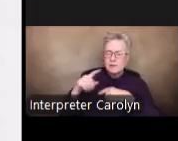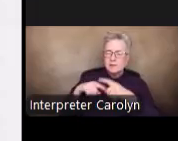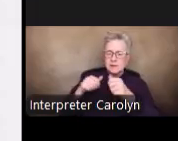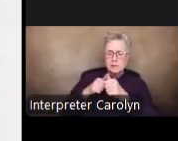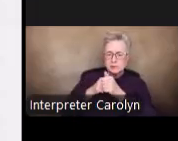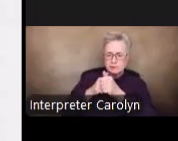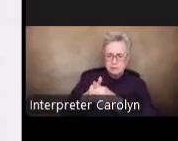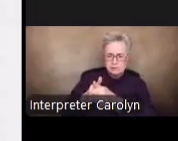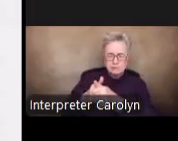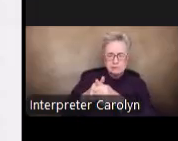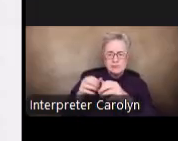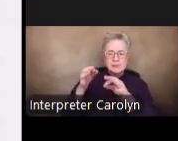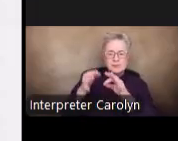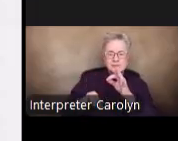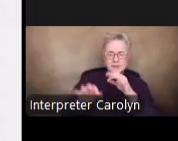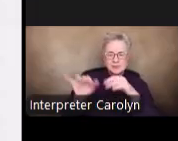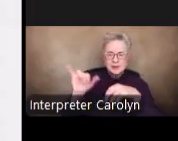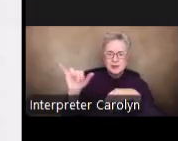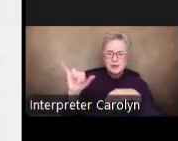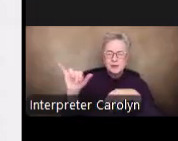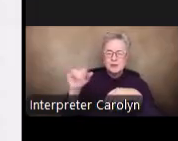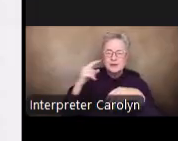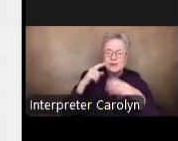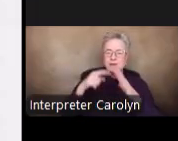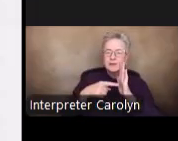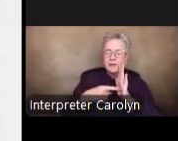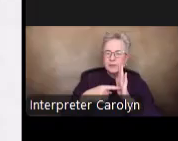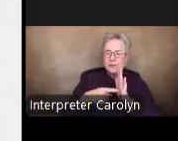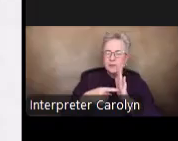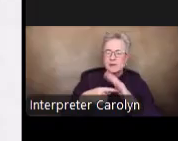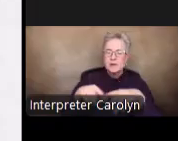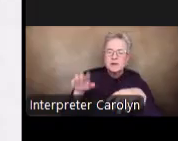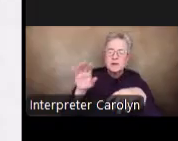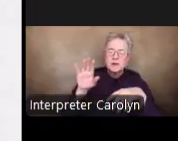simplicity. We usually see larger, more visible movements,